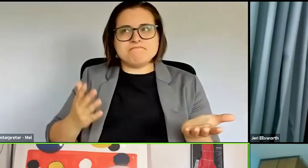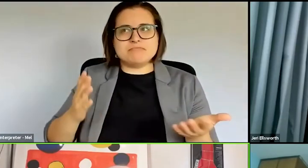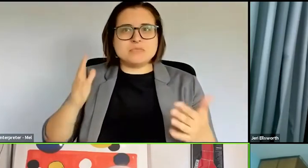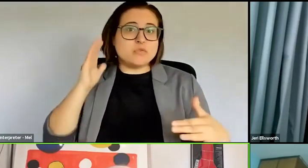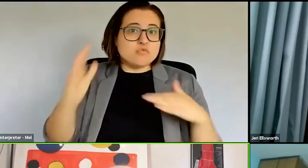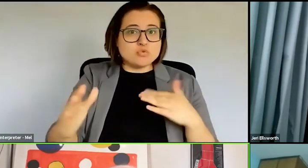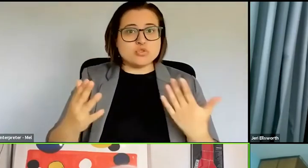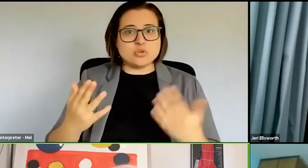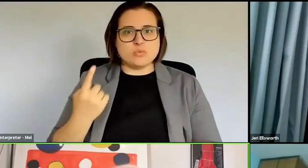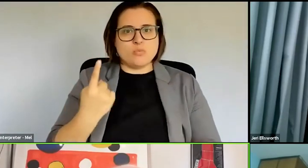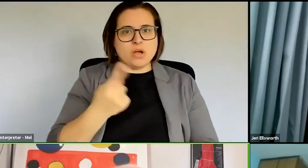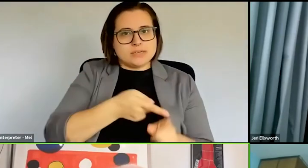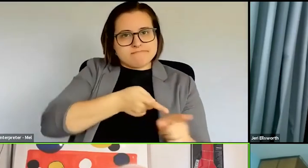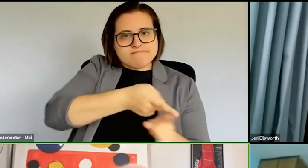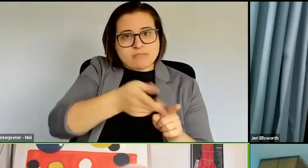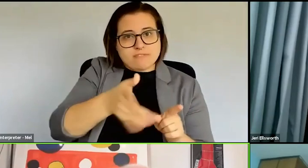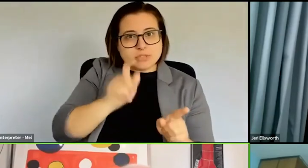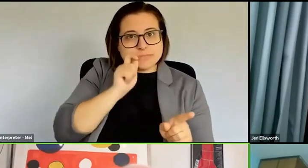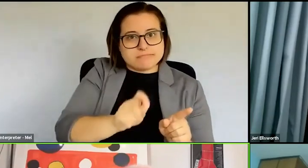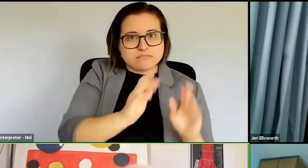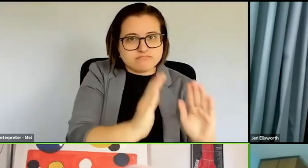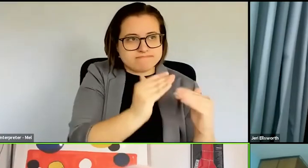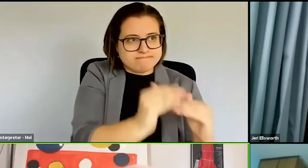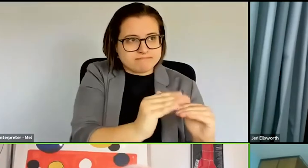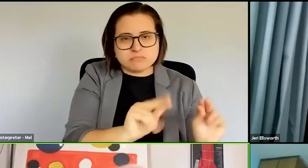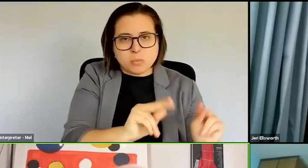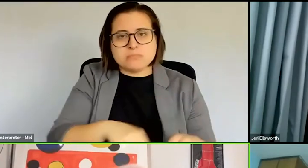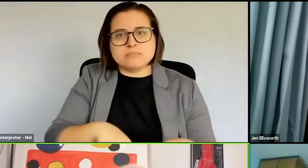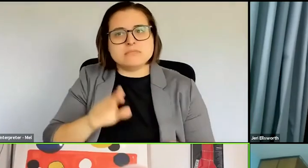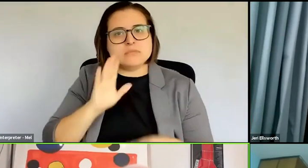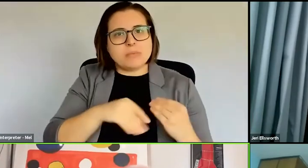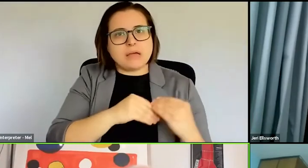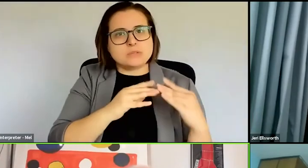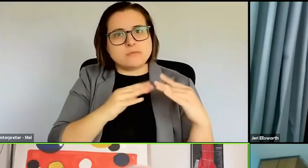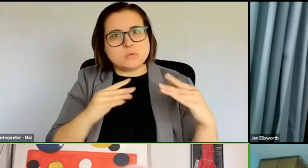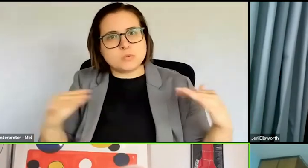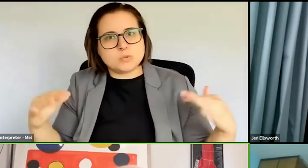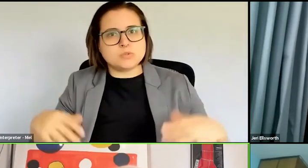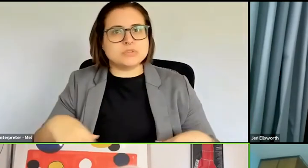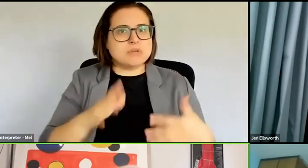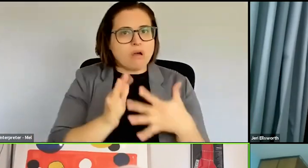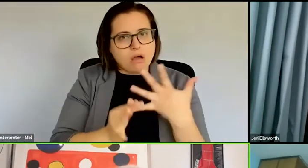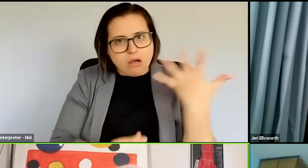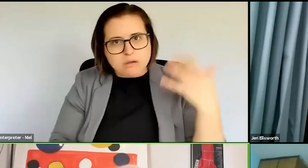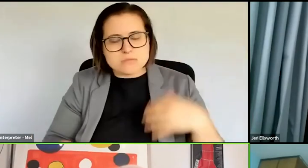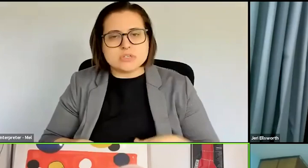area, but it's going to be adding diversity and incidentally, Gregg, to your earlier point that